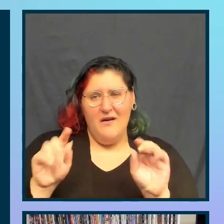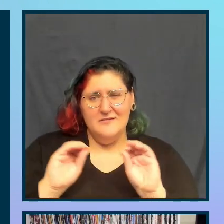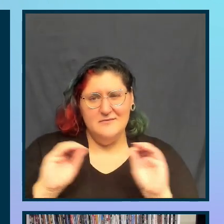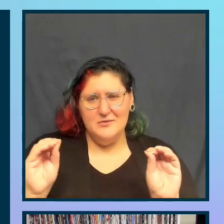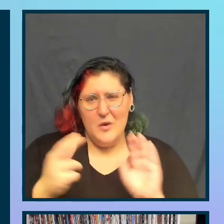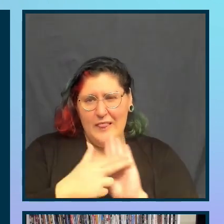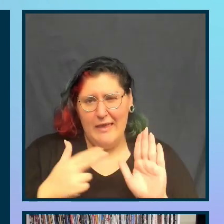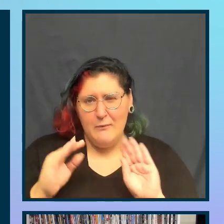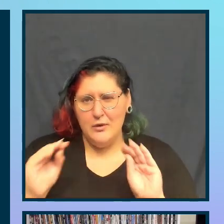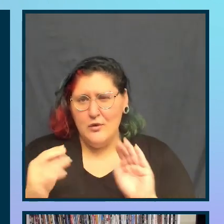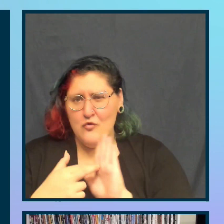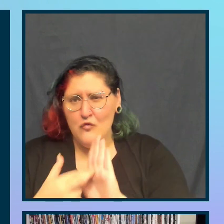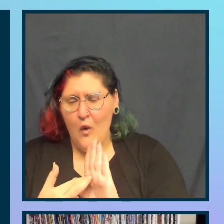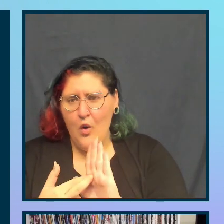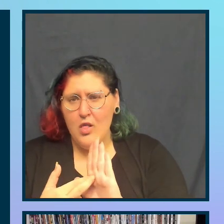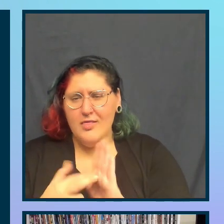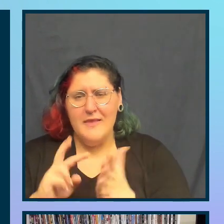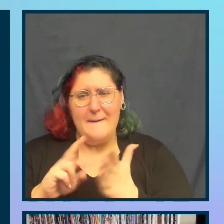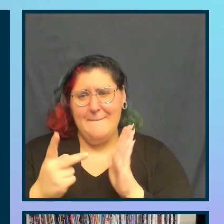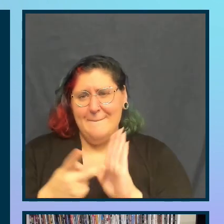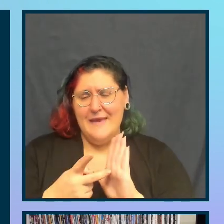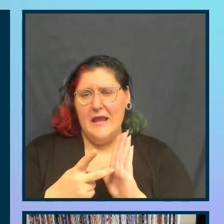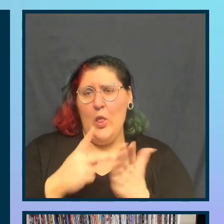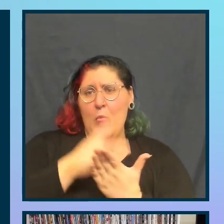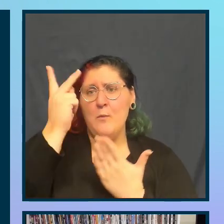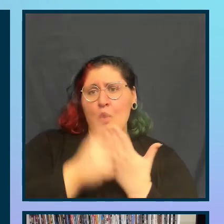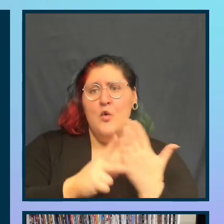the screen reader would stop on the control and not provide any more information